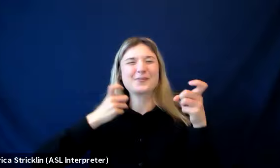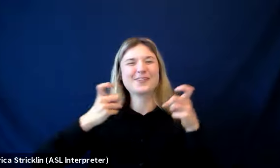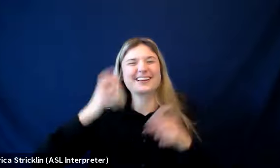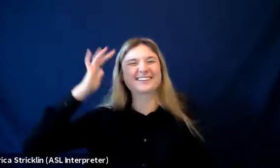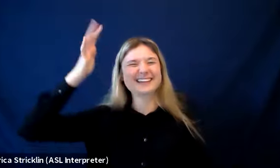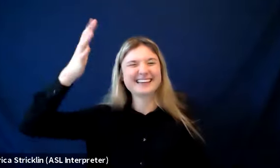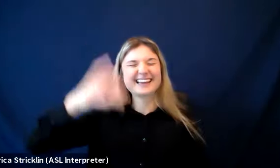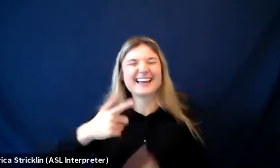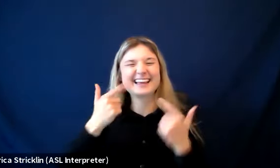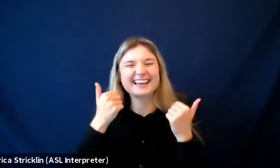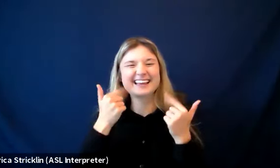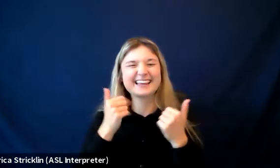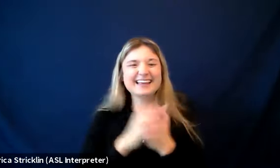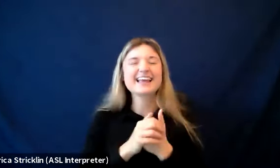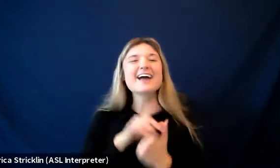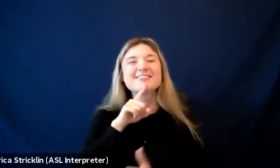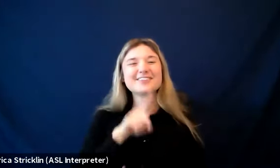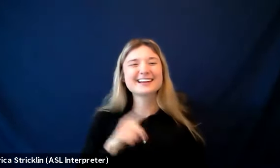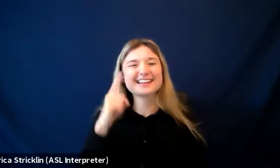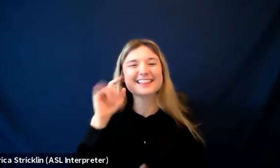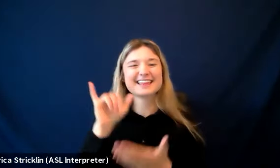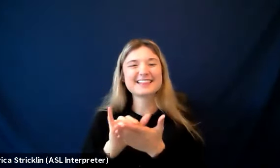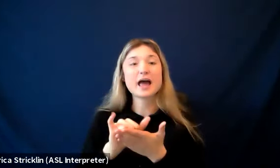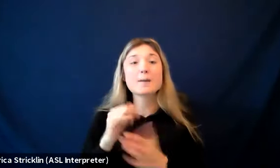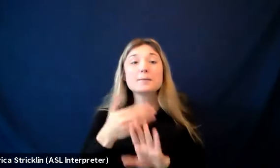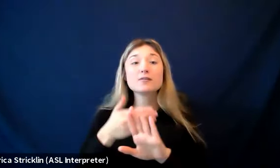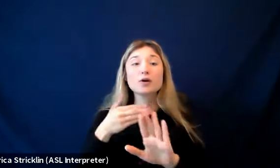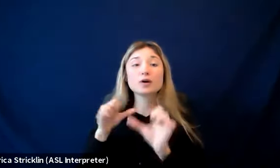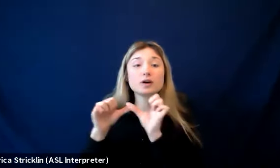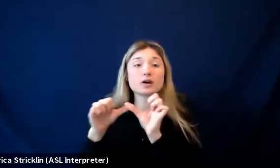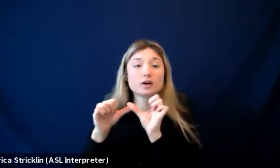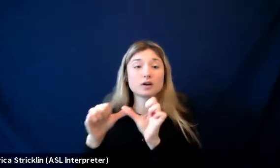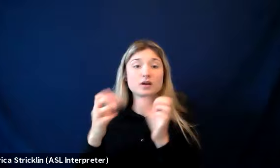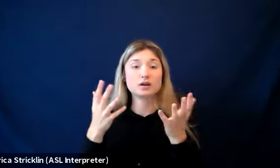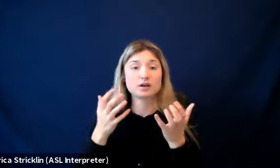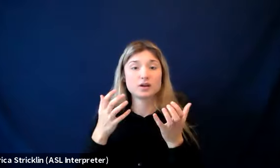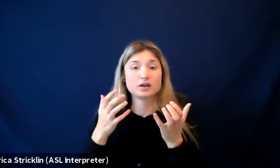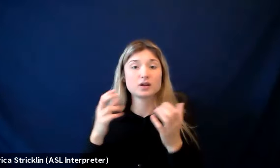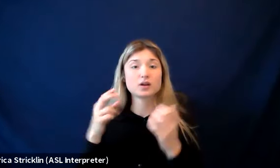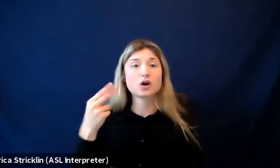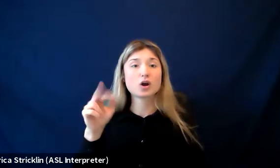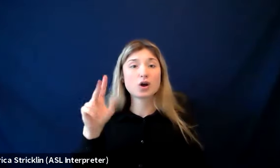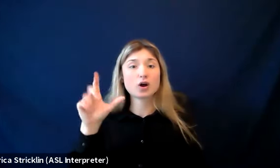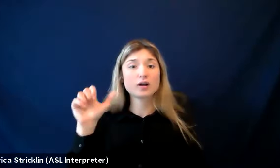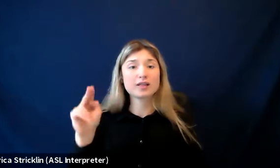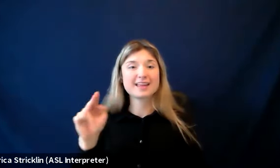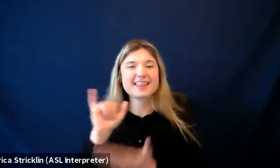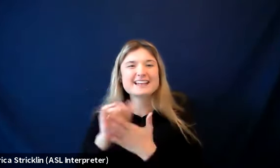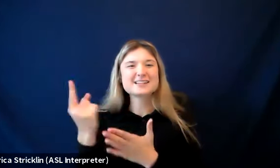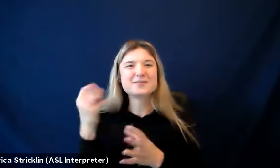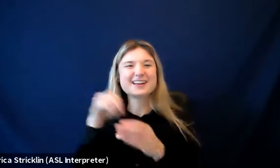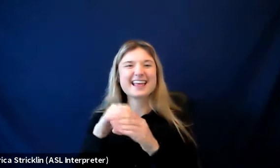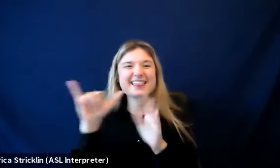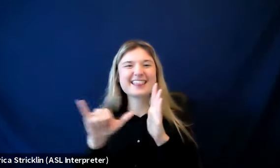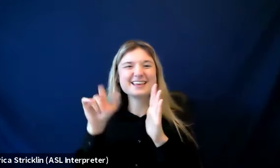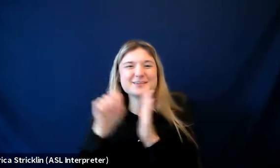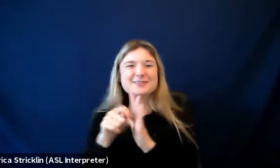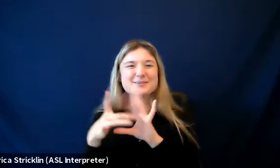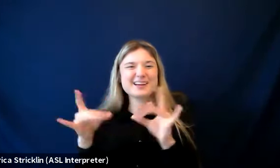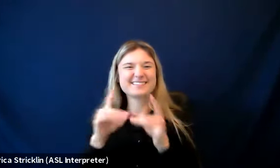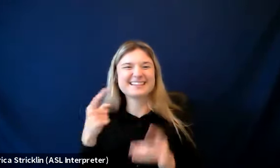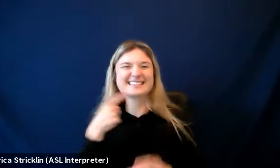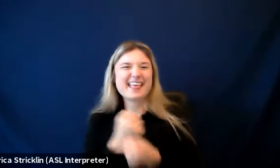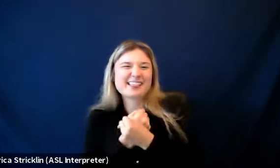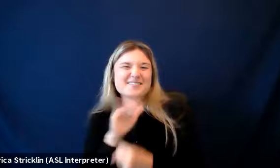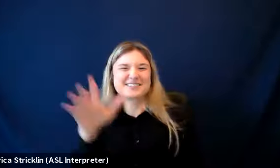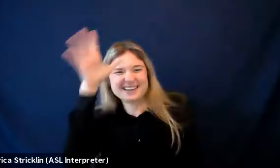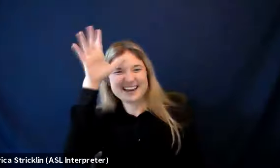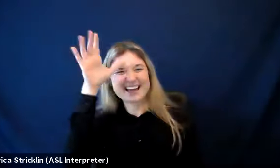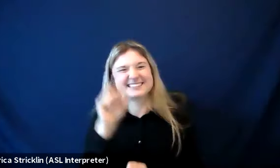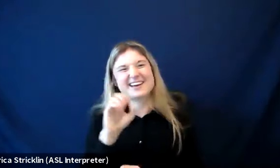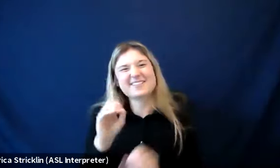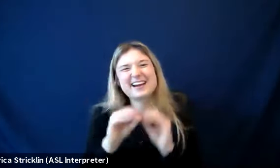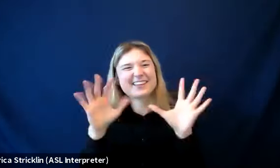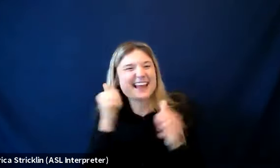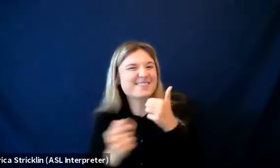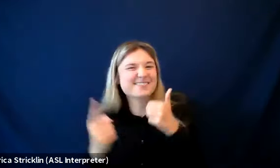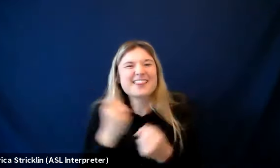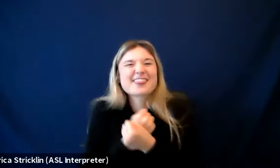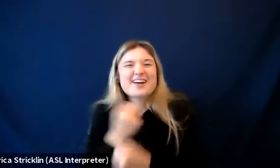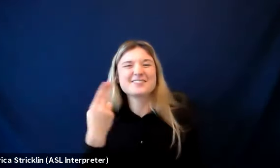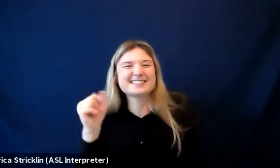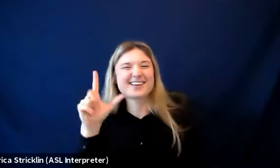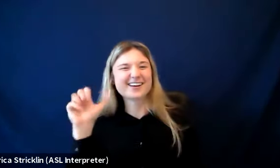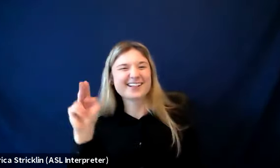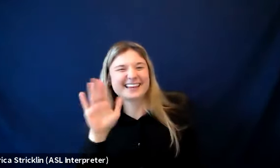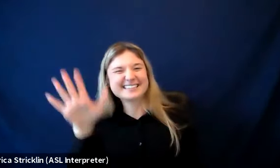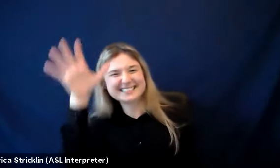I really do think that before we move forward I do want to point out, Harlan that someone in the YouTube chat loves your dad. So apparently everyone loves your dad